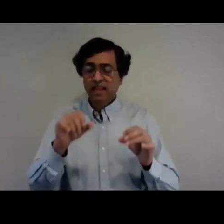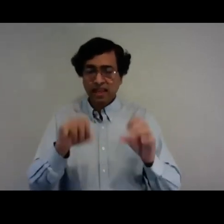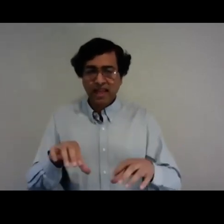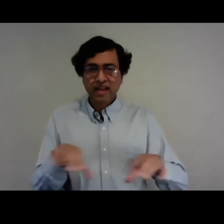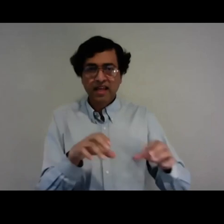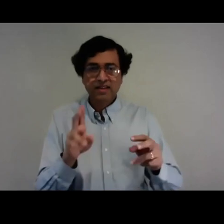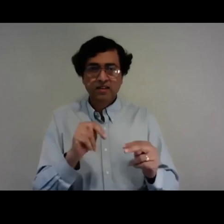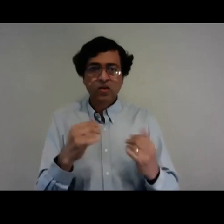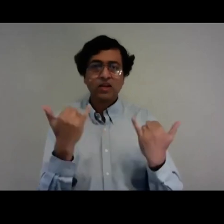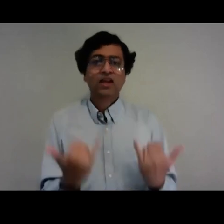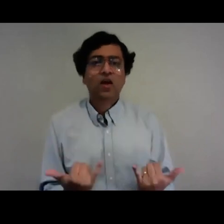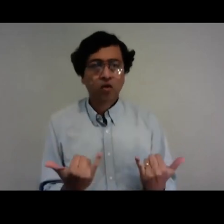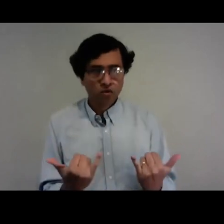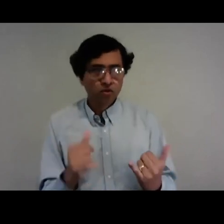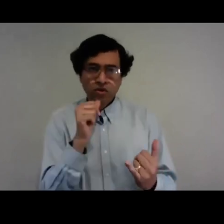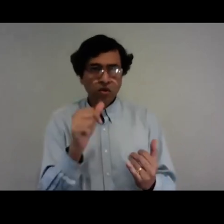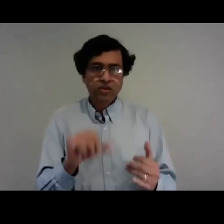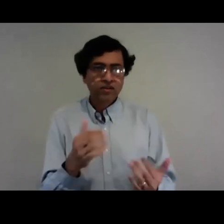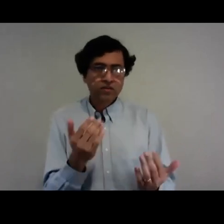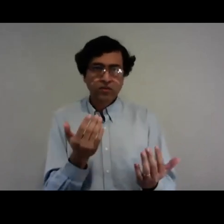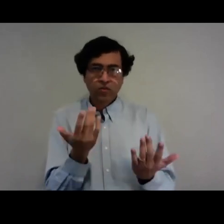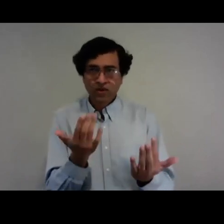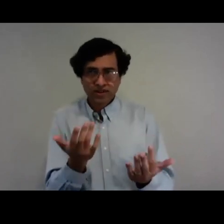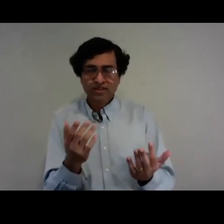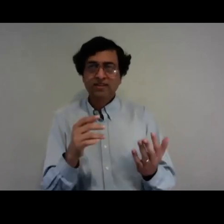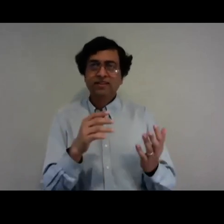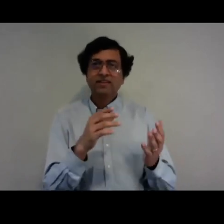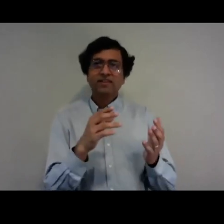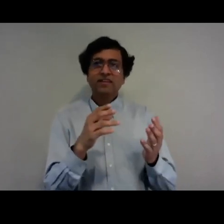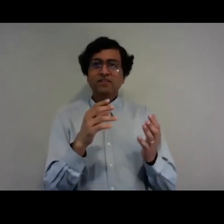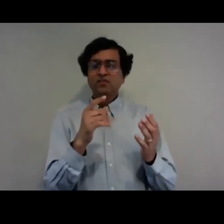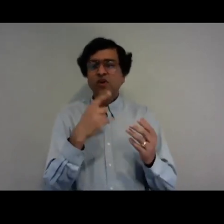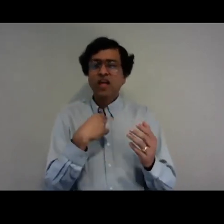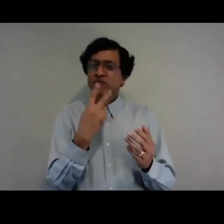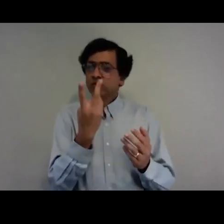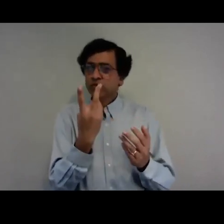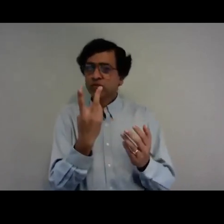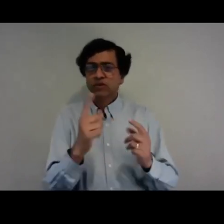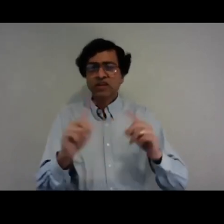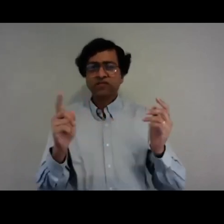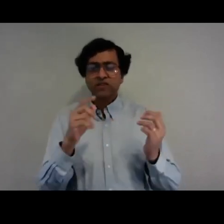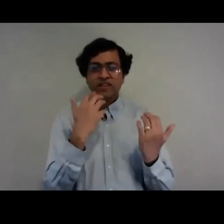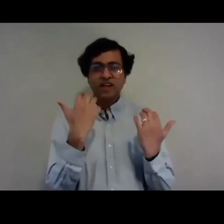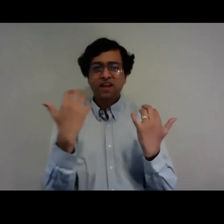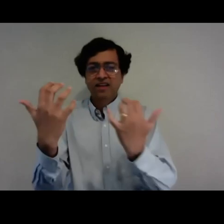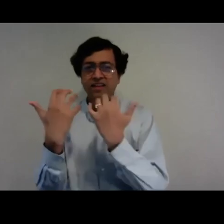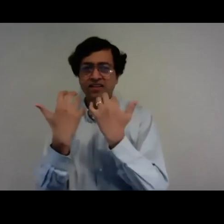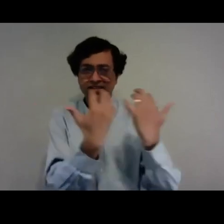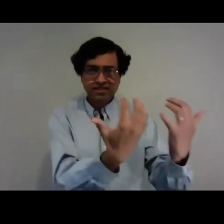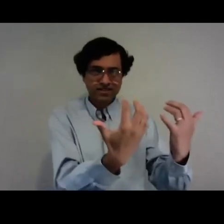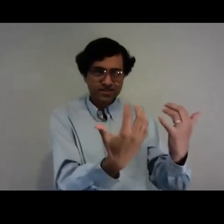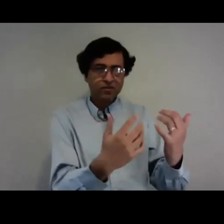So, things that can be acted upon now, so things that you do not have to wait for.